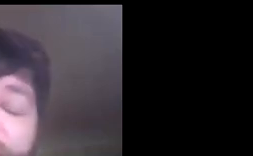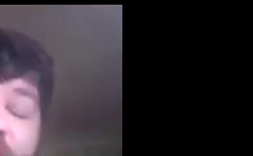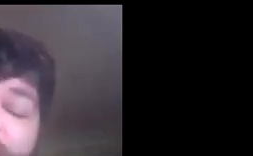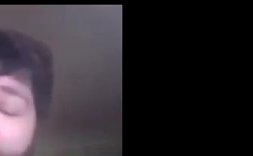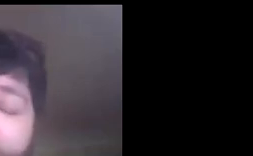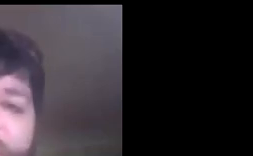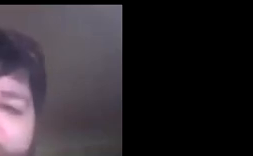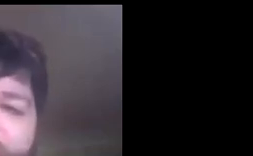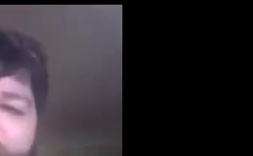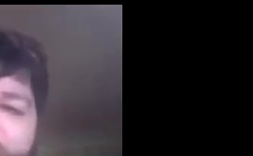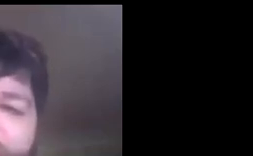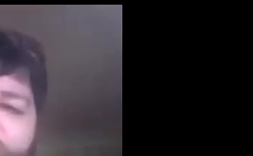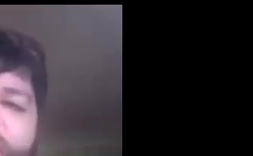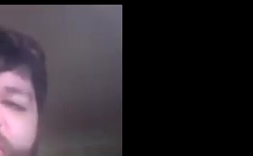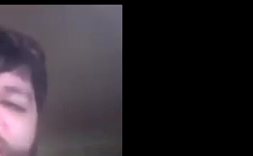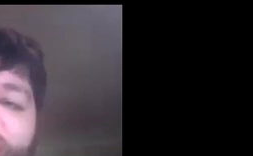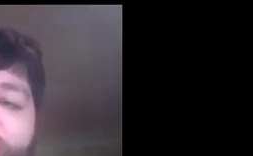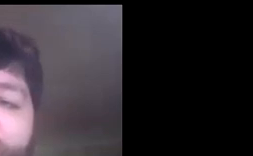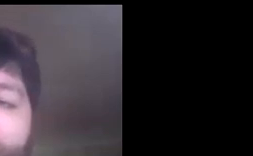So we, we thank you for being here and thank you for sharing your experience. I think it's.